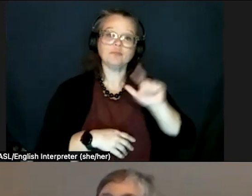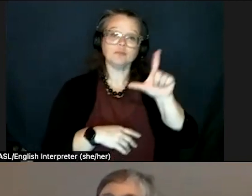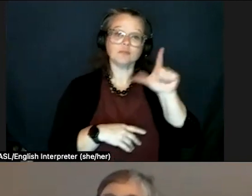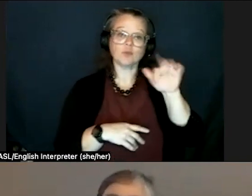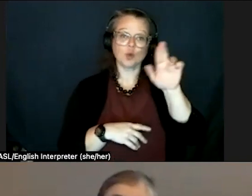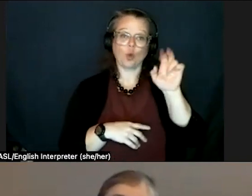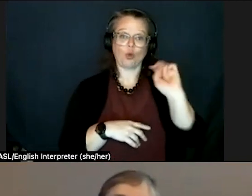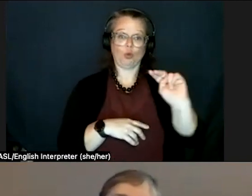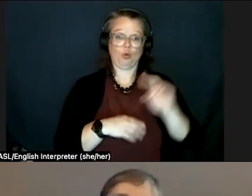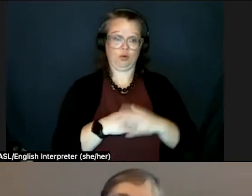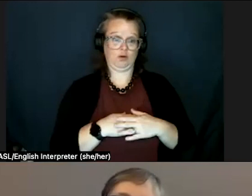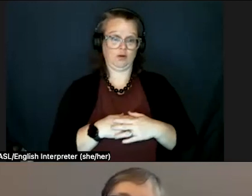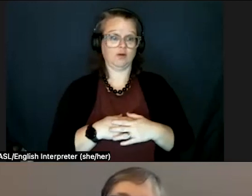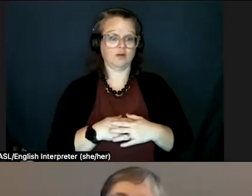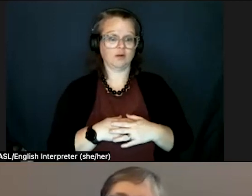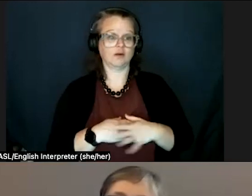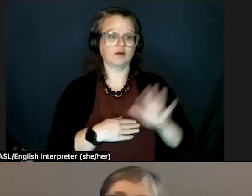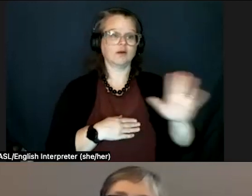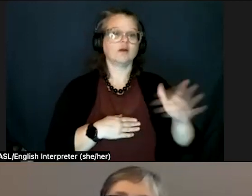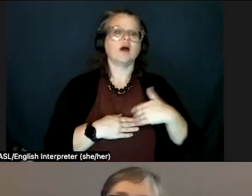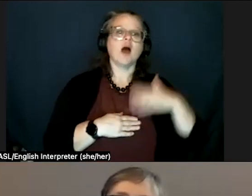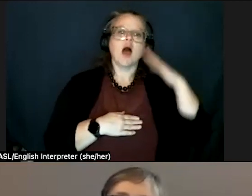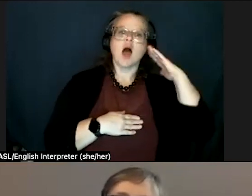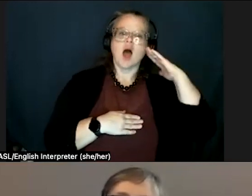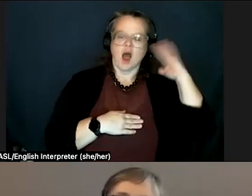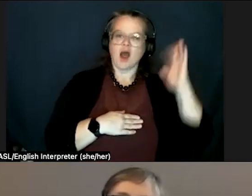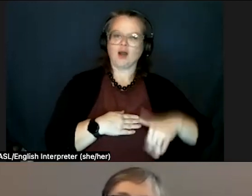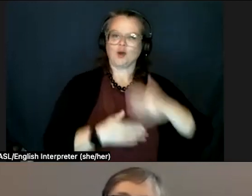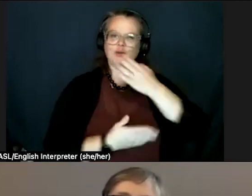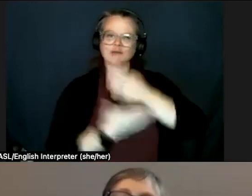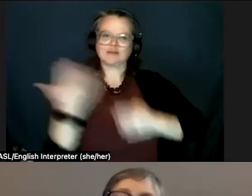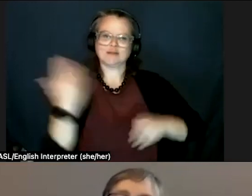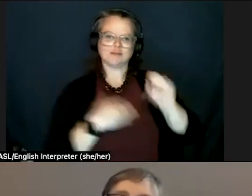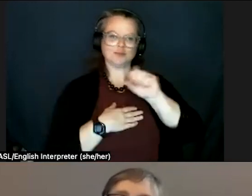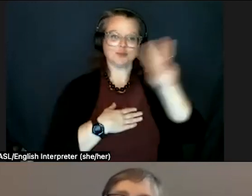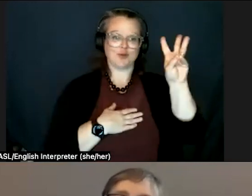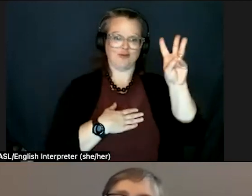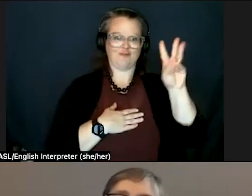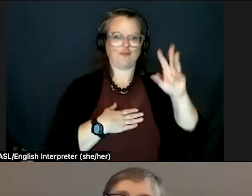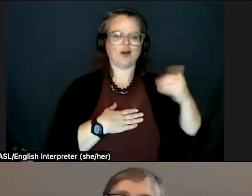they have both a pay-to-play version as well as a free version. And I'm going to start with you,